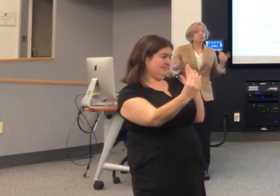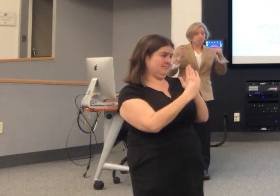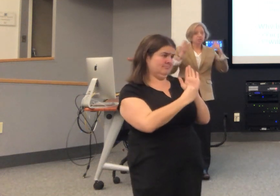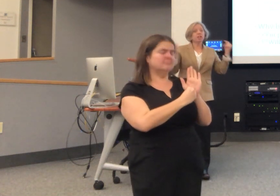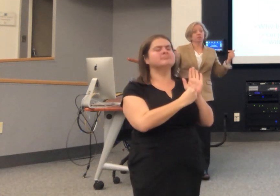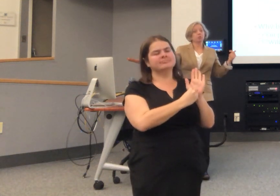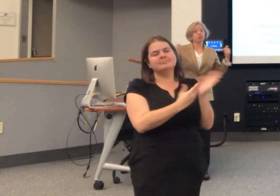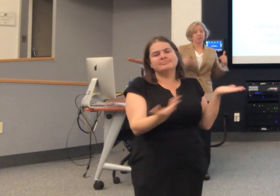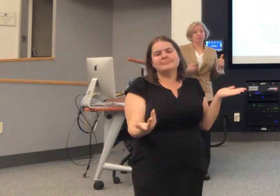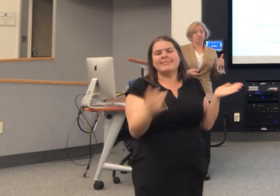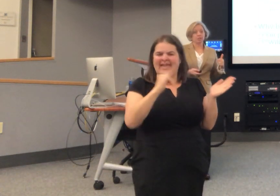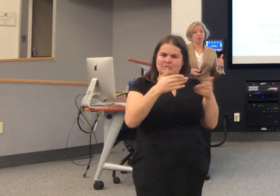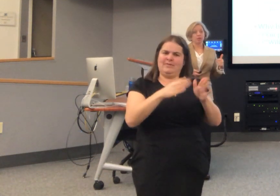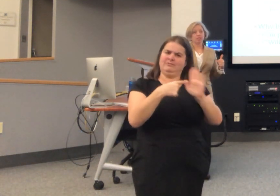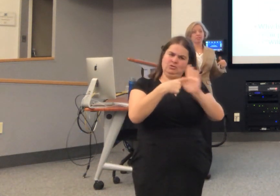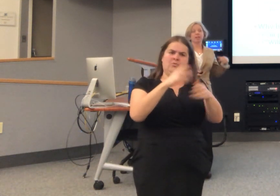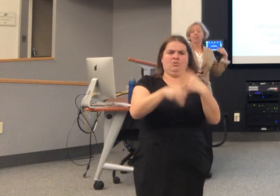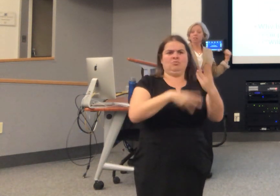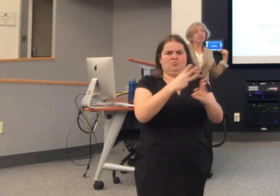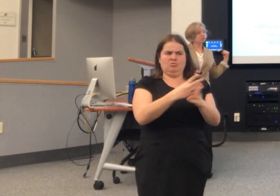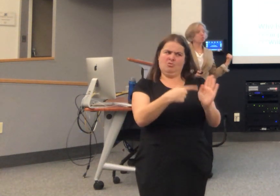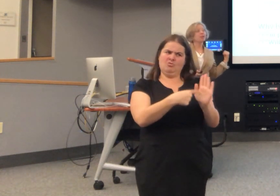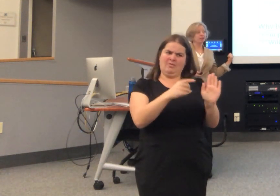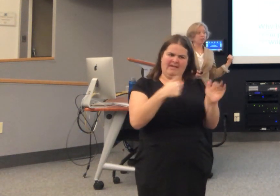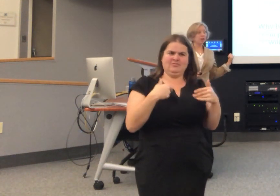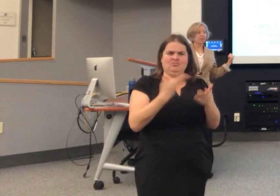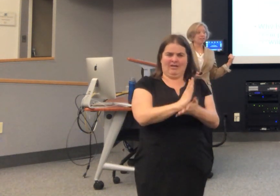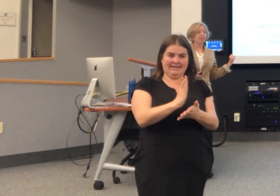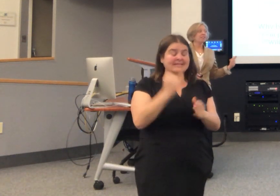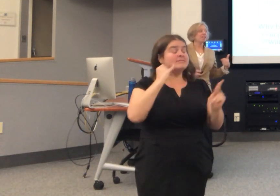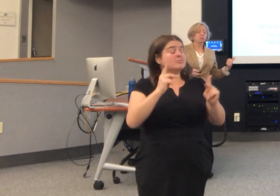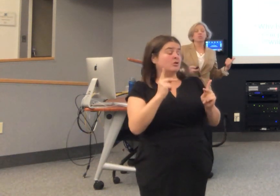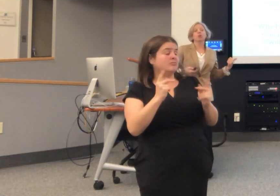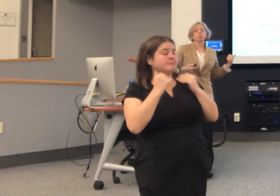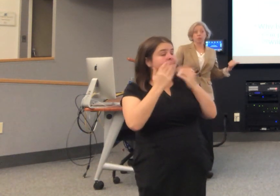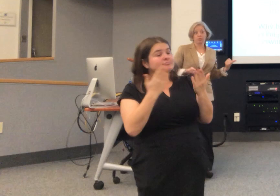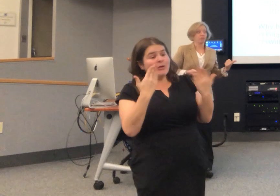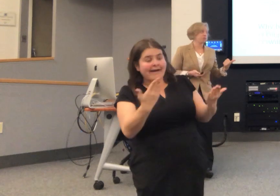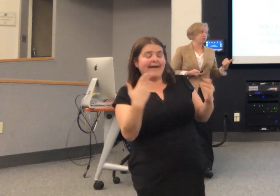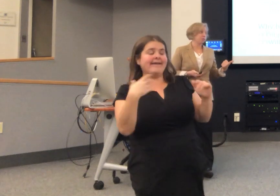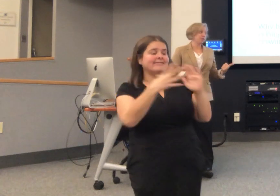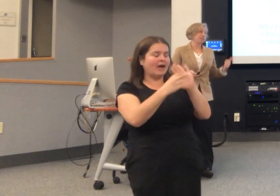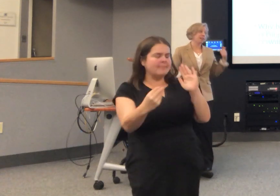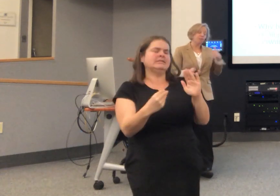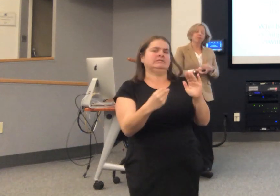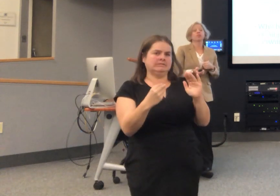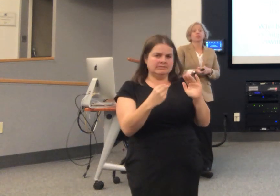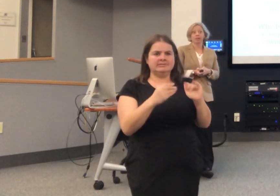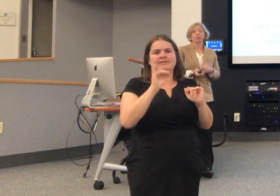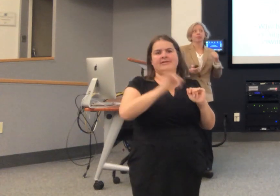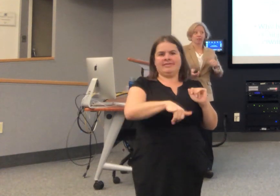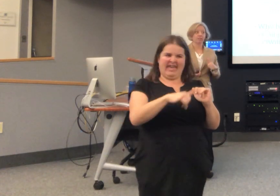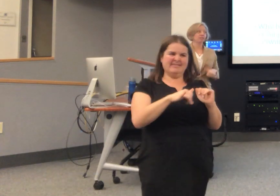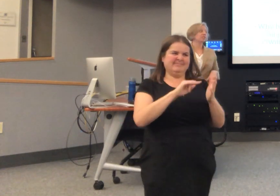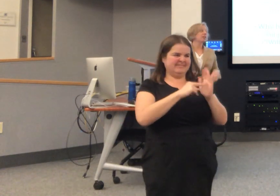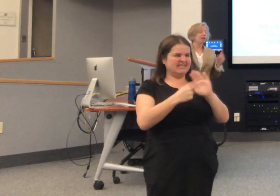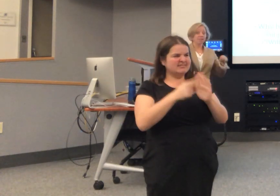you're telling the world I'm asserting my rights, and then if they do it anyway, that's what's called willful infringement. I'm gonna do it regardless.